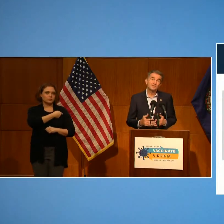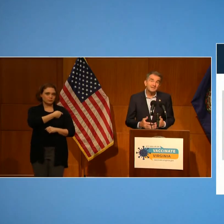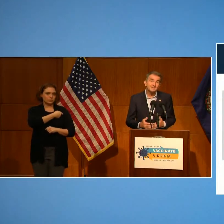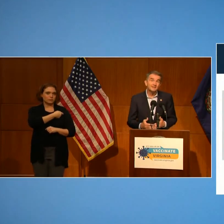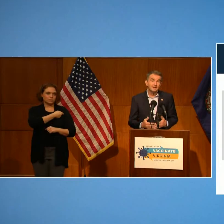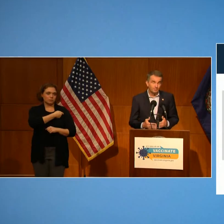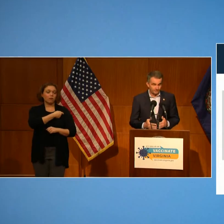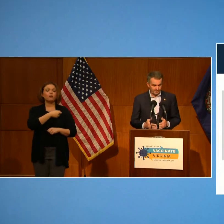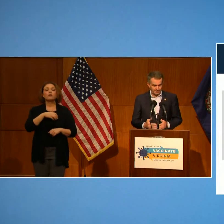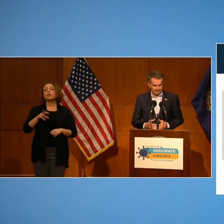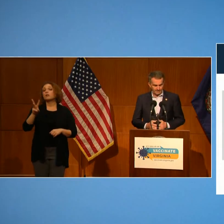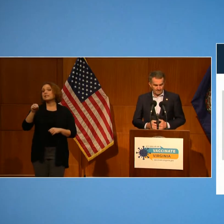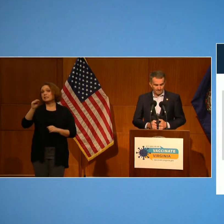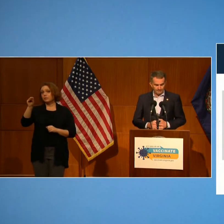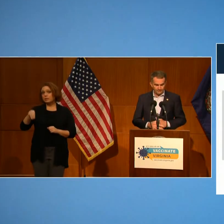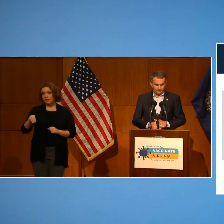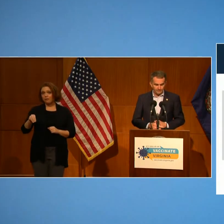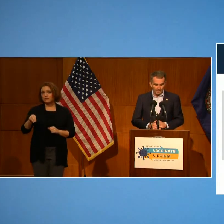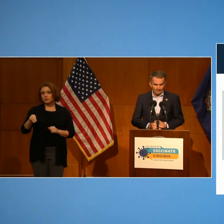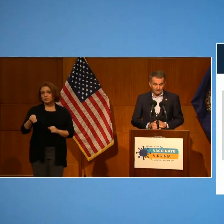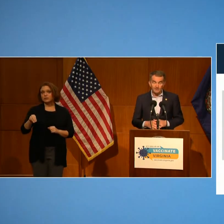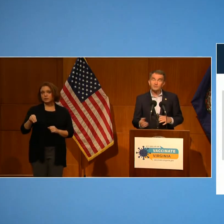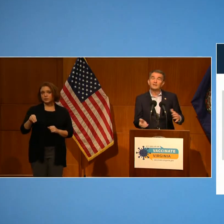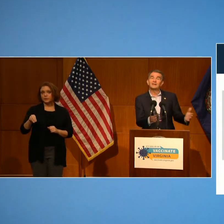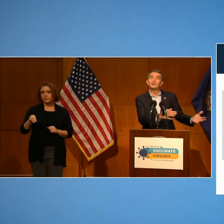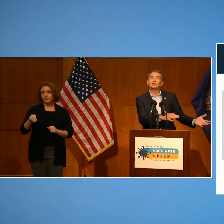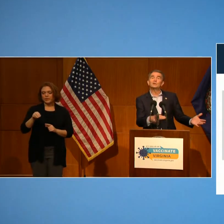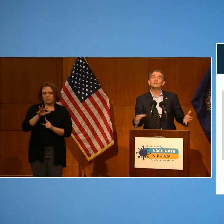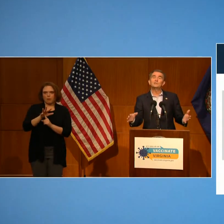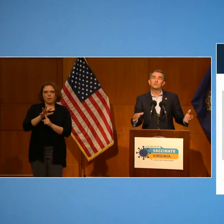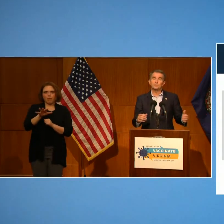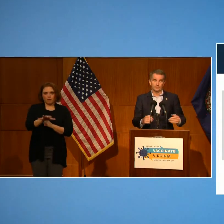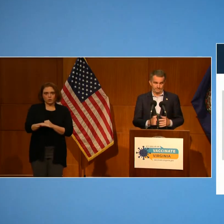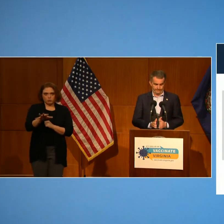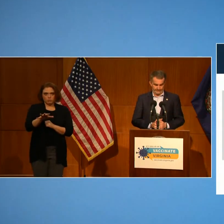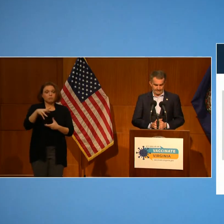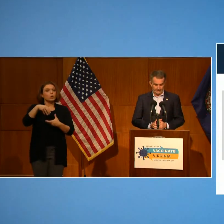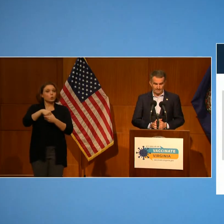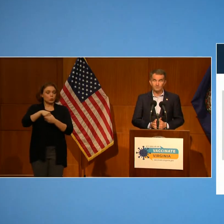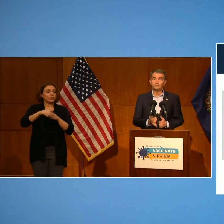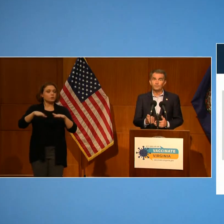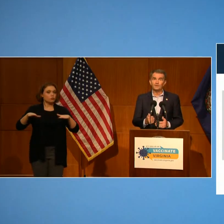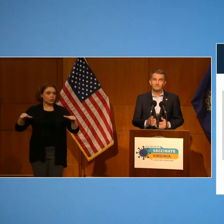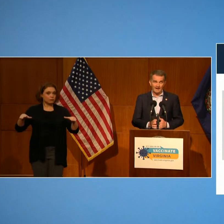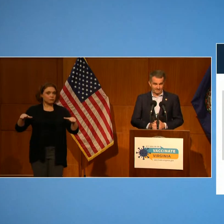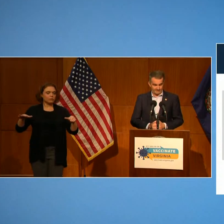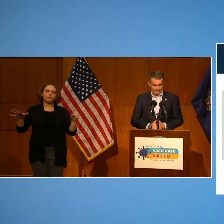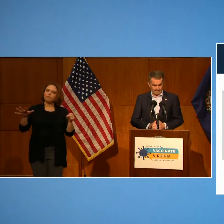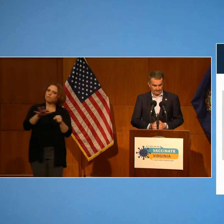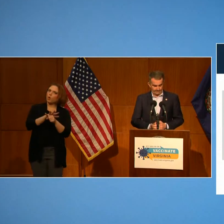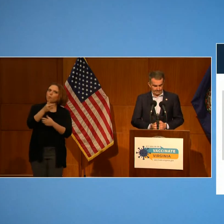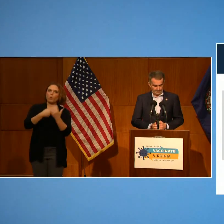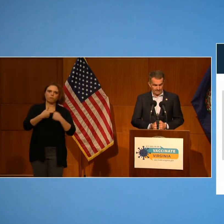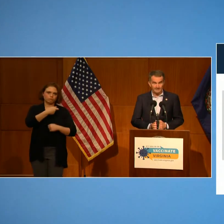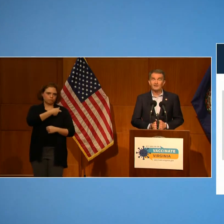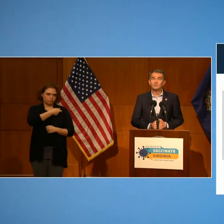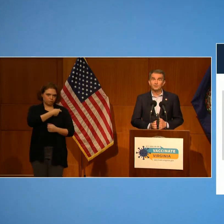HAVE GOTTEN AT LEAST ONE SHOT. A FULL 60% OF VIRGINIA'S